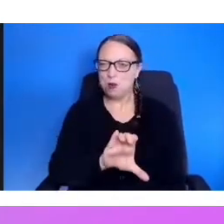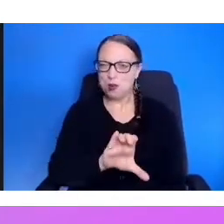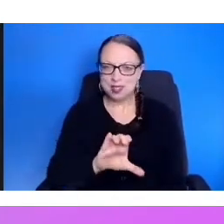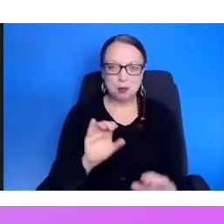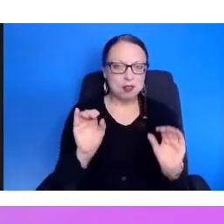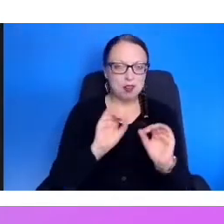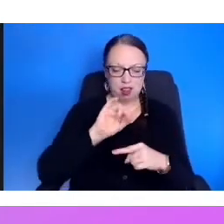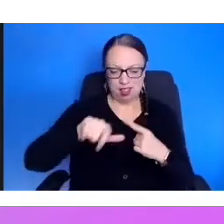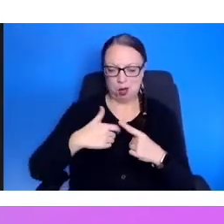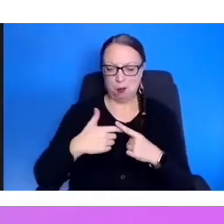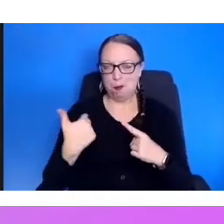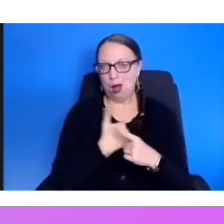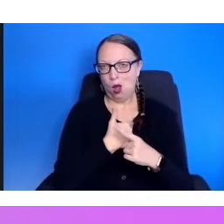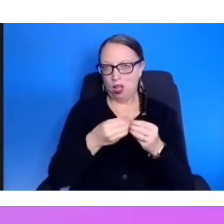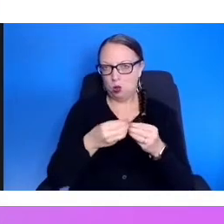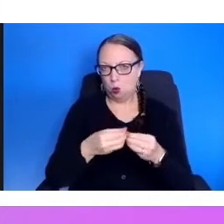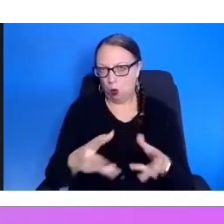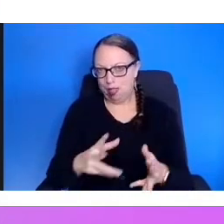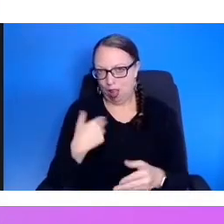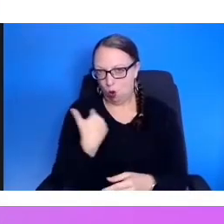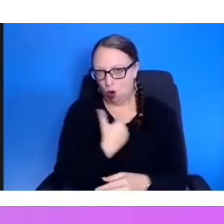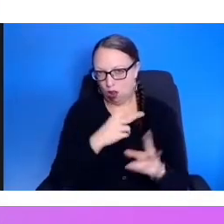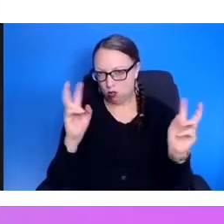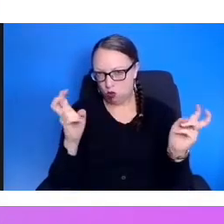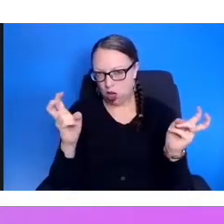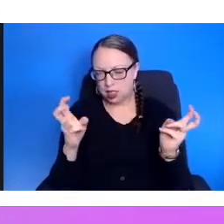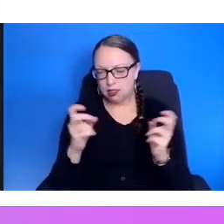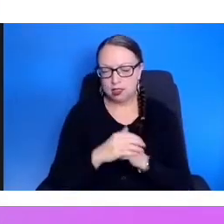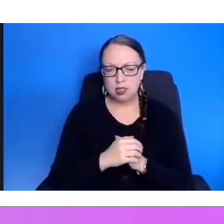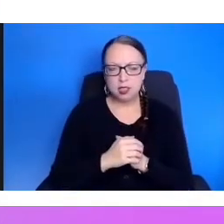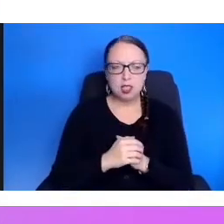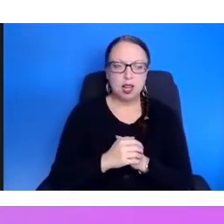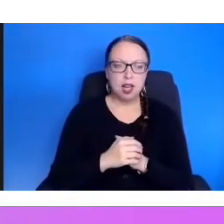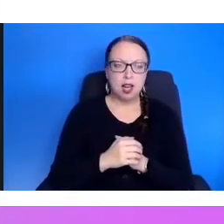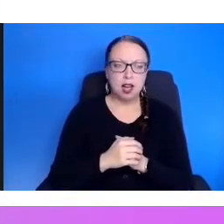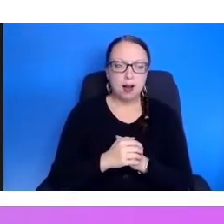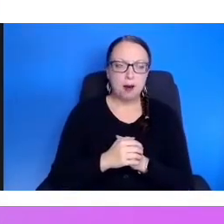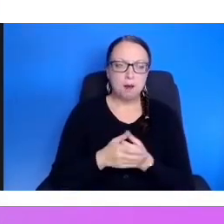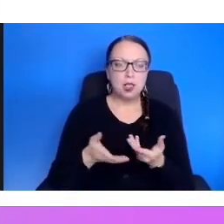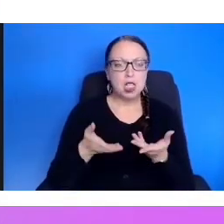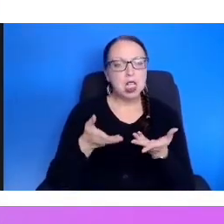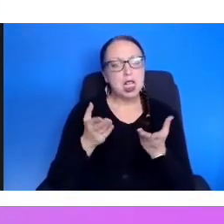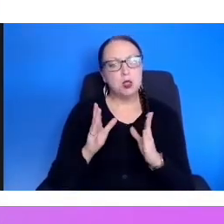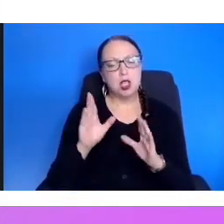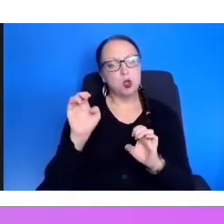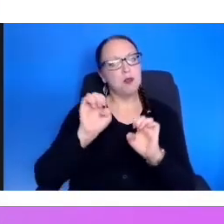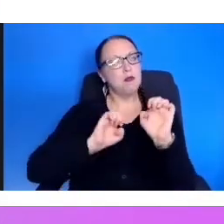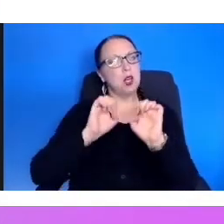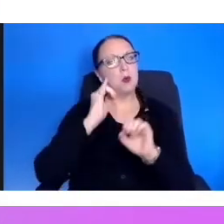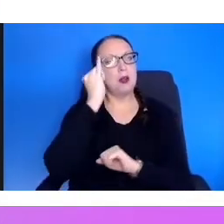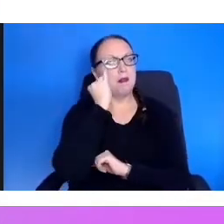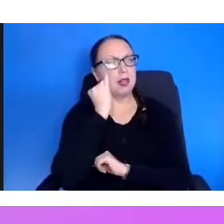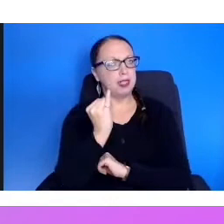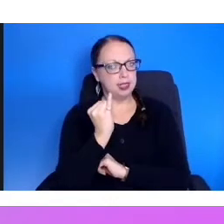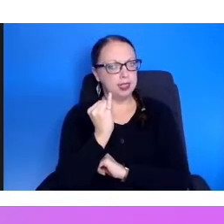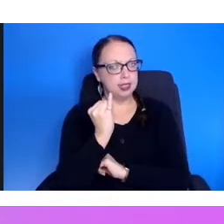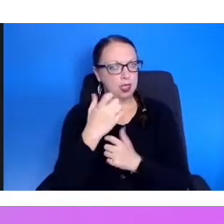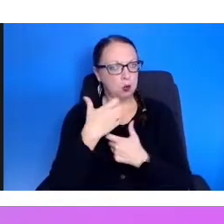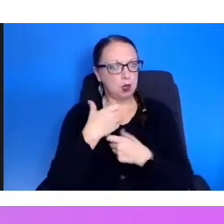That maxim. It allows us to evaluate ideas that have been created in a pan disability environment.